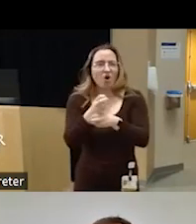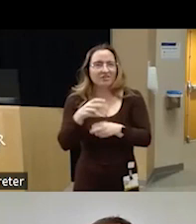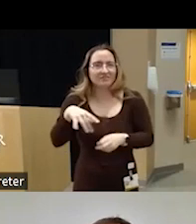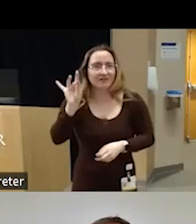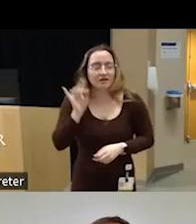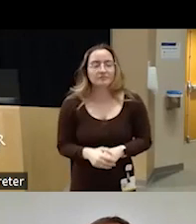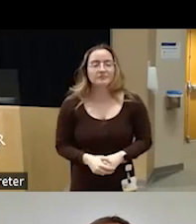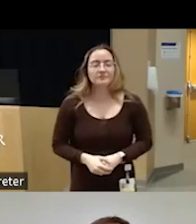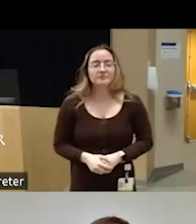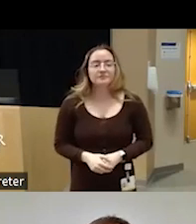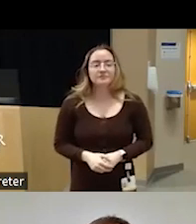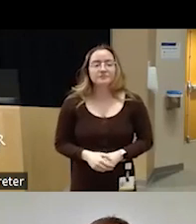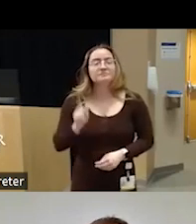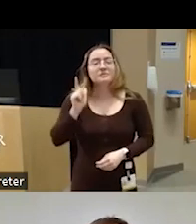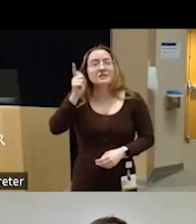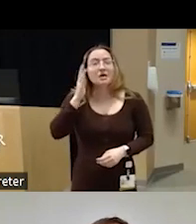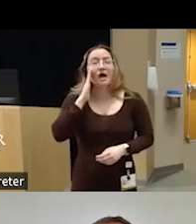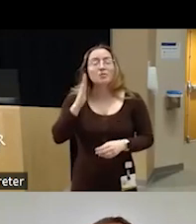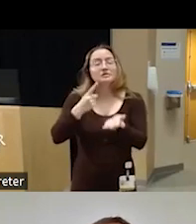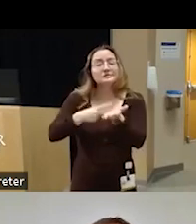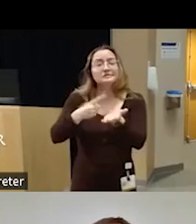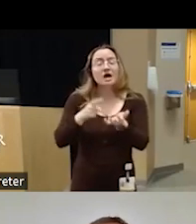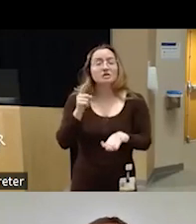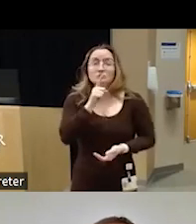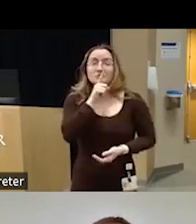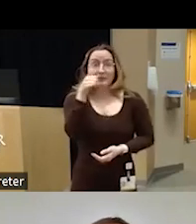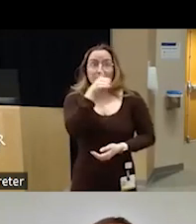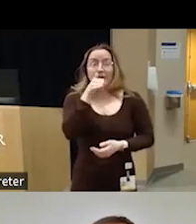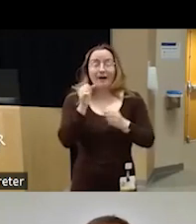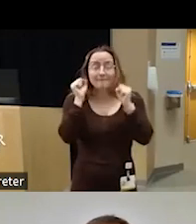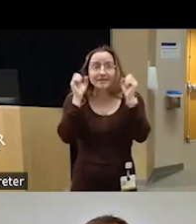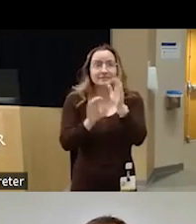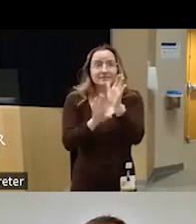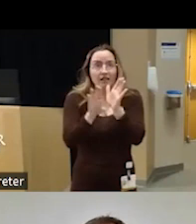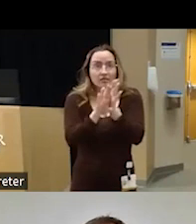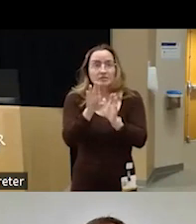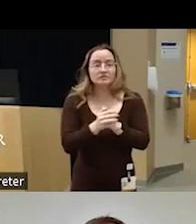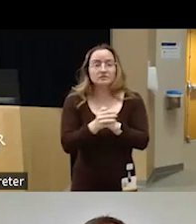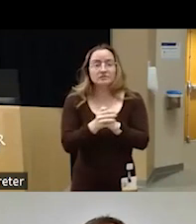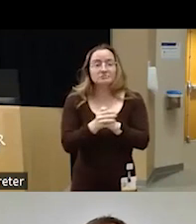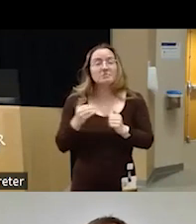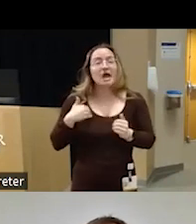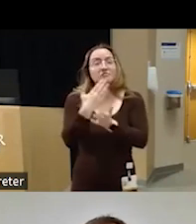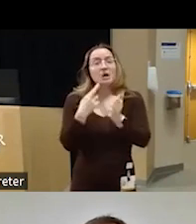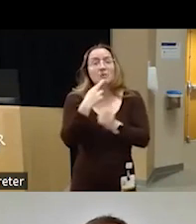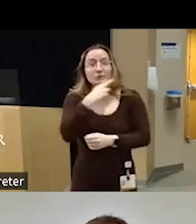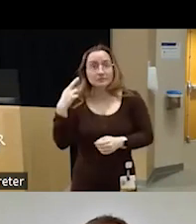about some novel developments and as they pertain to cardio metabolic risk in people with psychotic disorders.